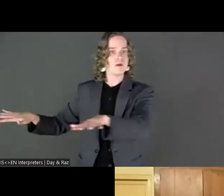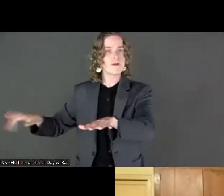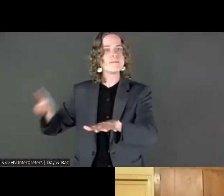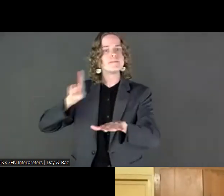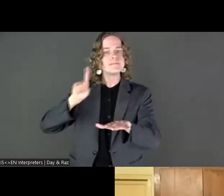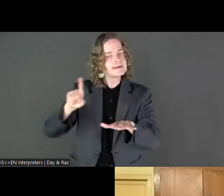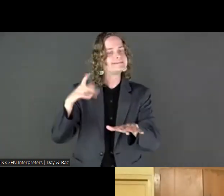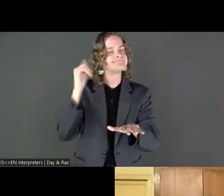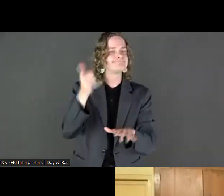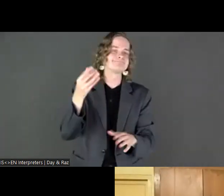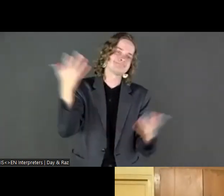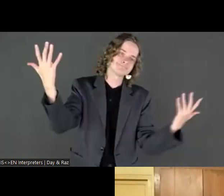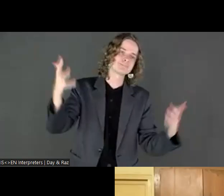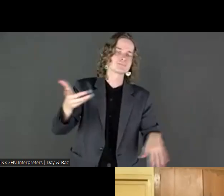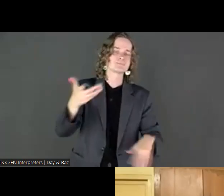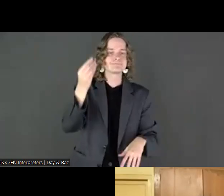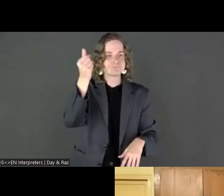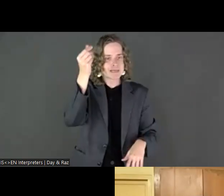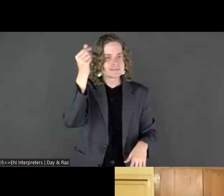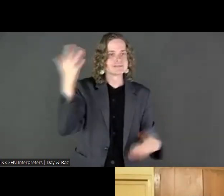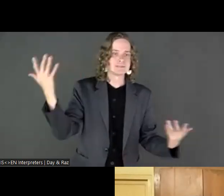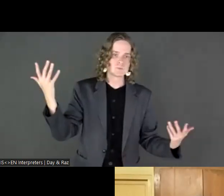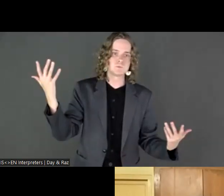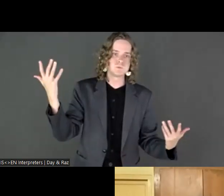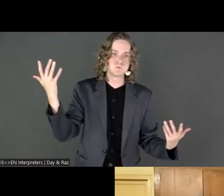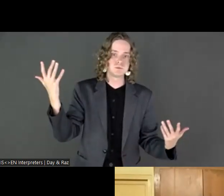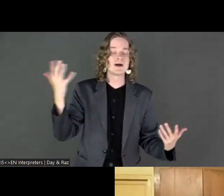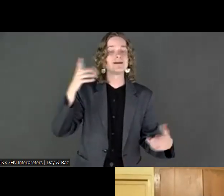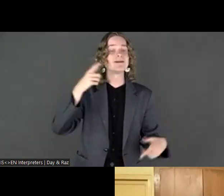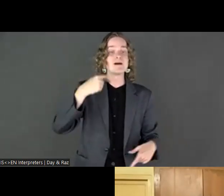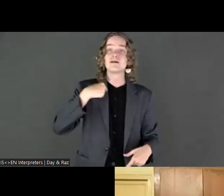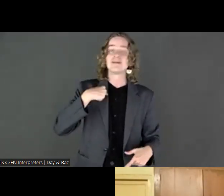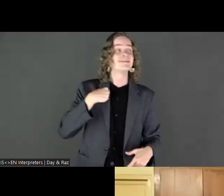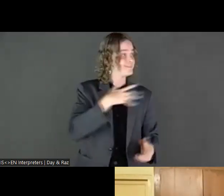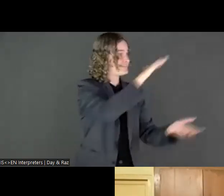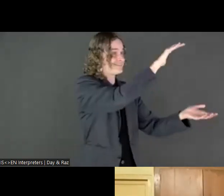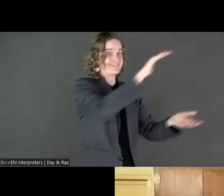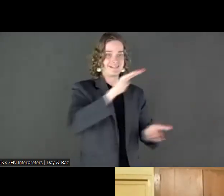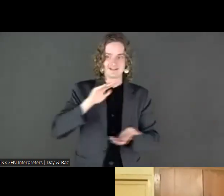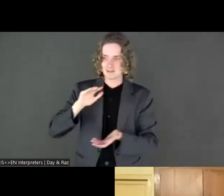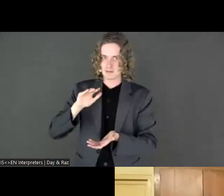is that there's there's no funding to take these workshops forward. We have, for example, you know,